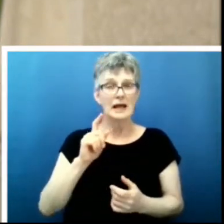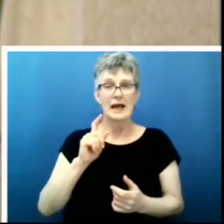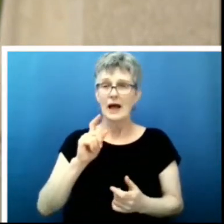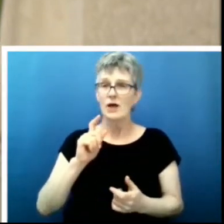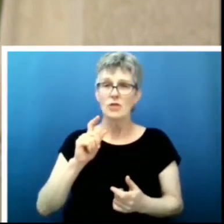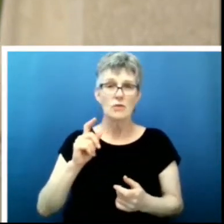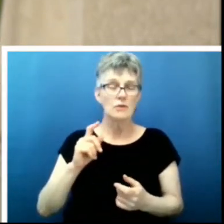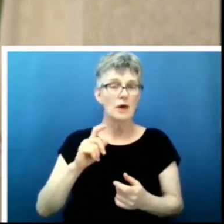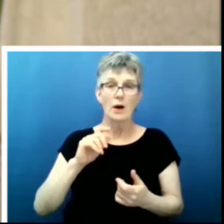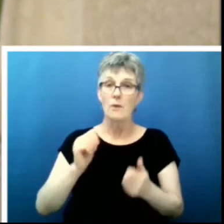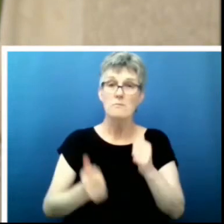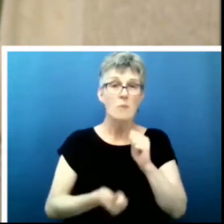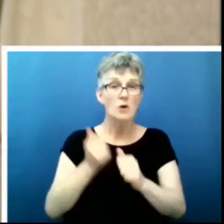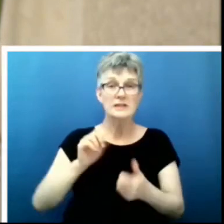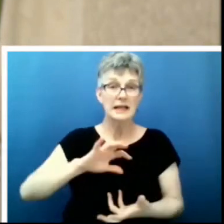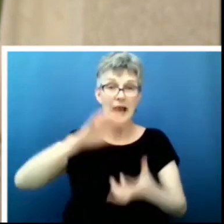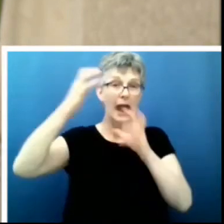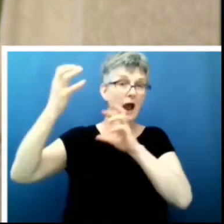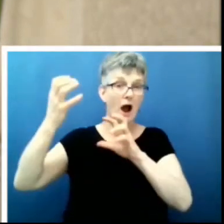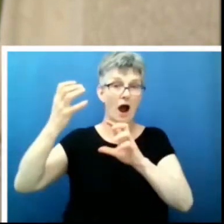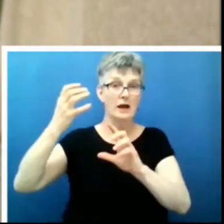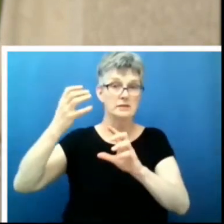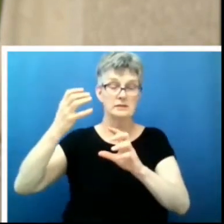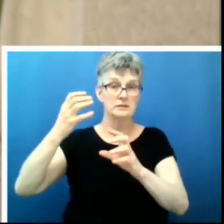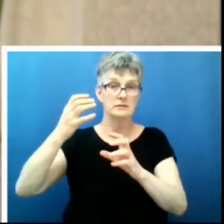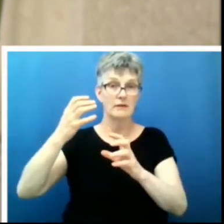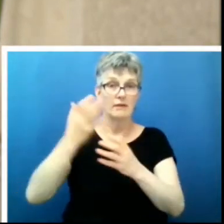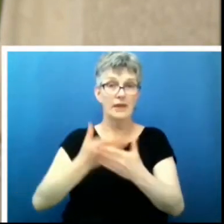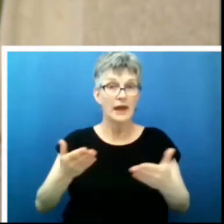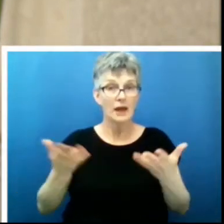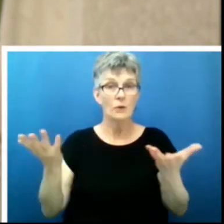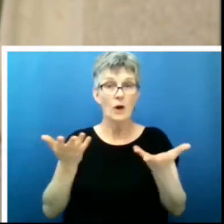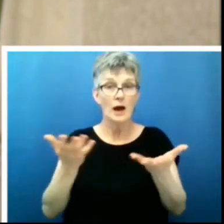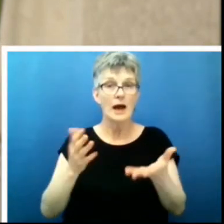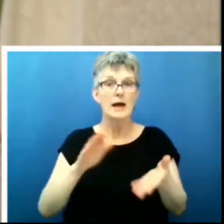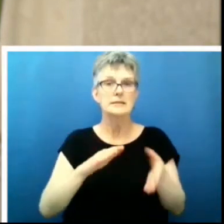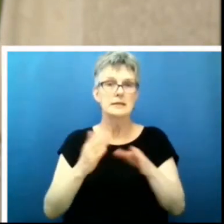My question to you is, if you were to have